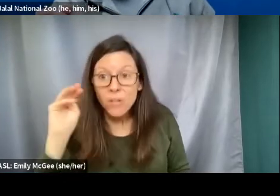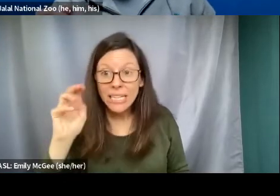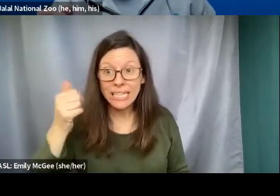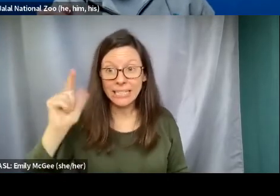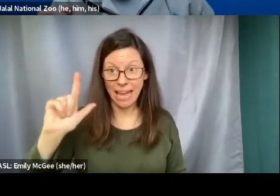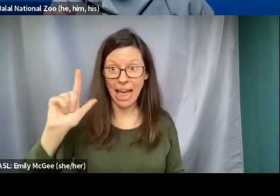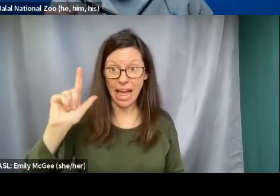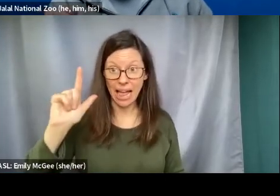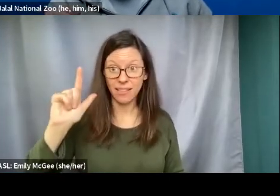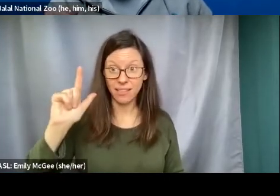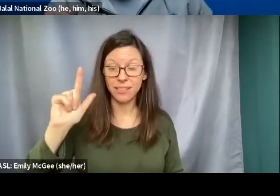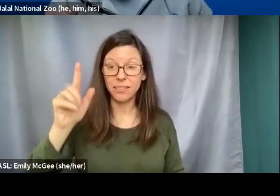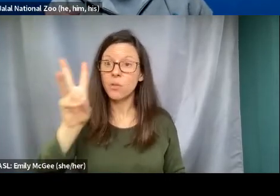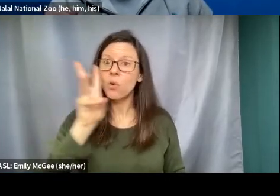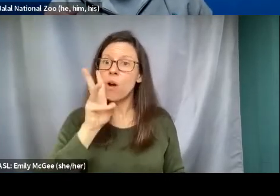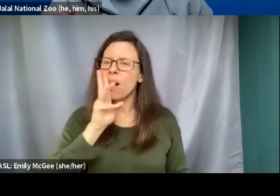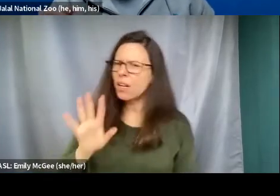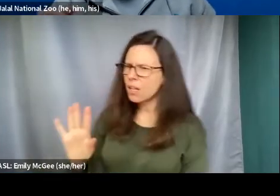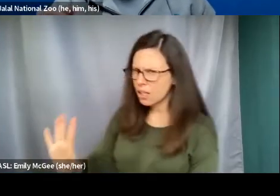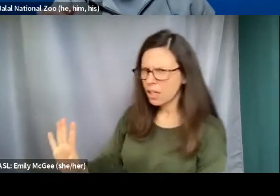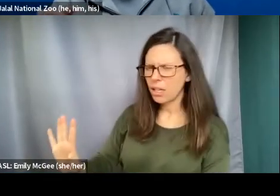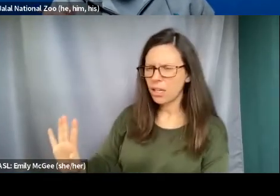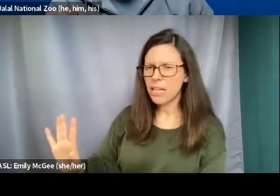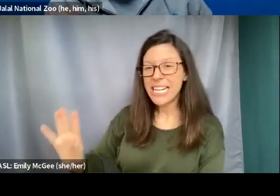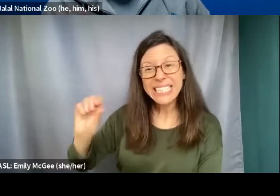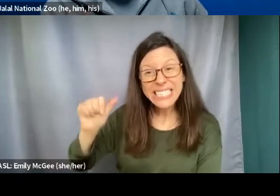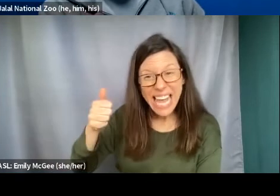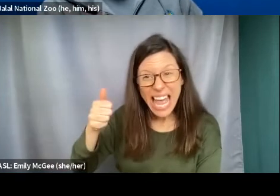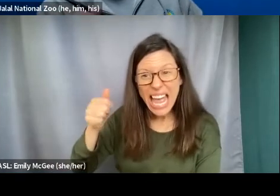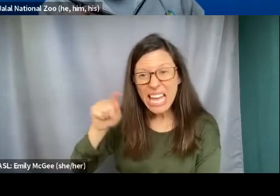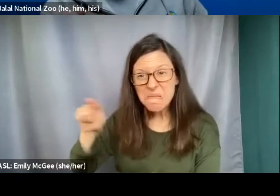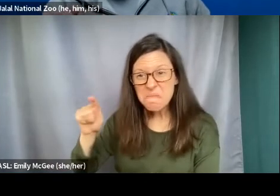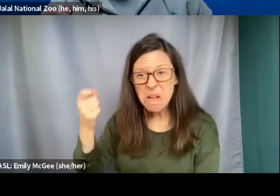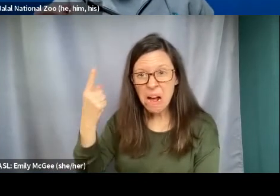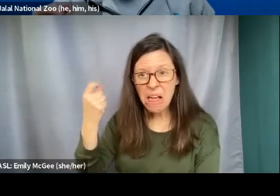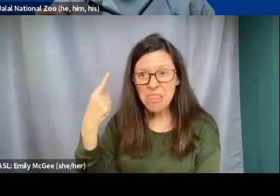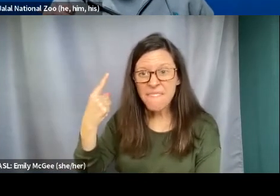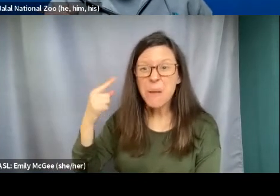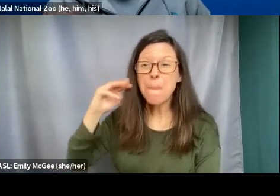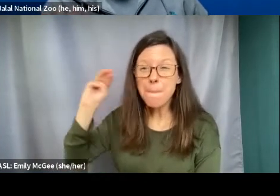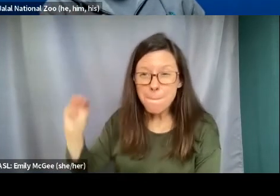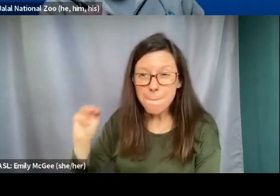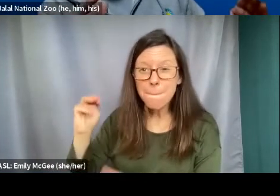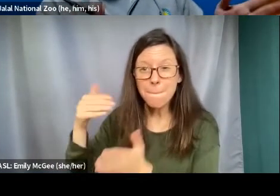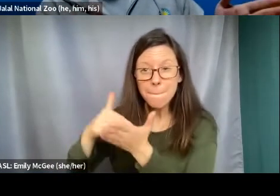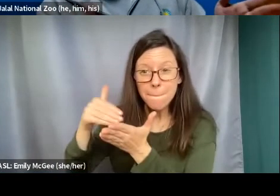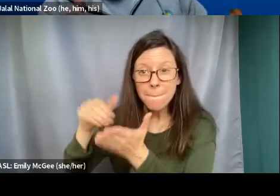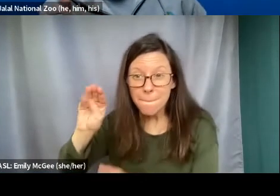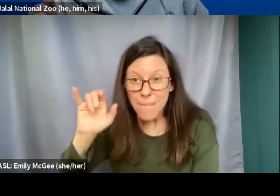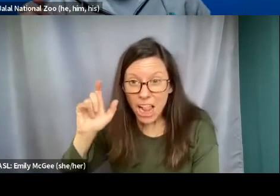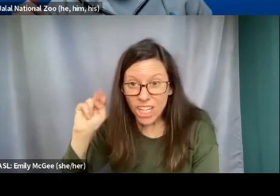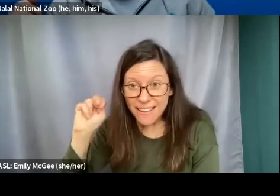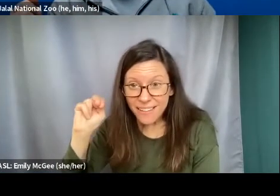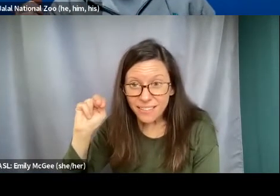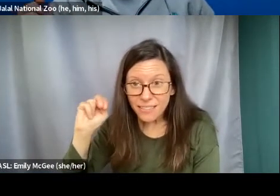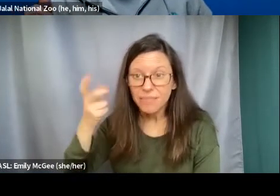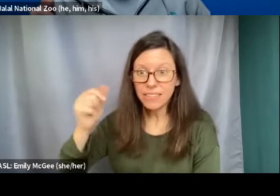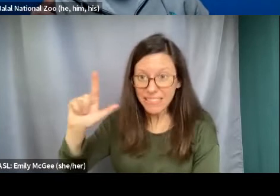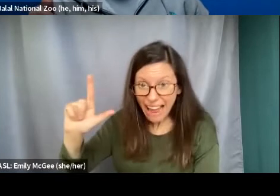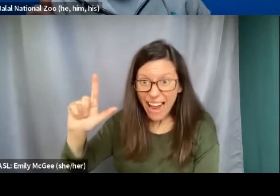Shellie: 10 to 11 million gallons of water? >>Jalal: Correct. >>Shellie: get processed every 24 hours in this one building that you